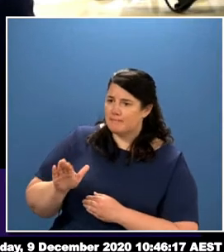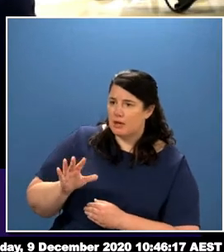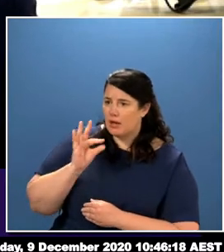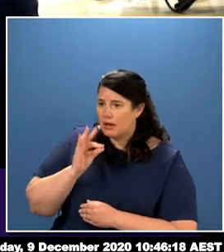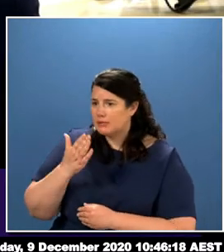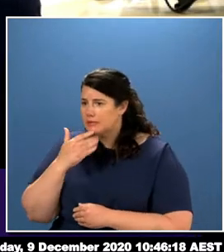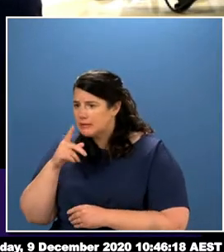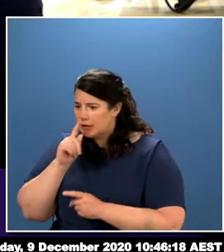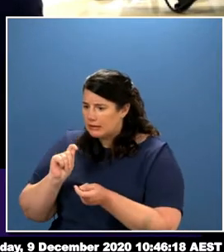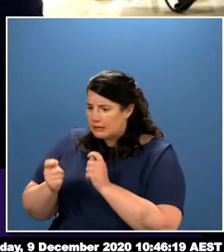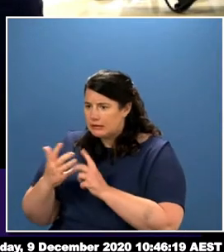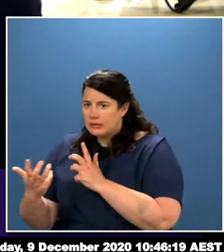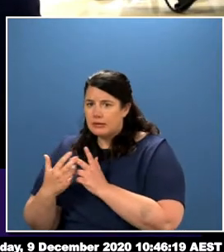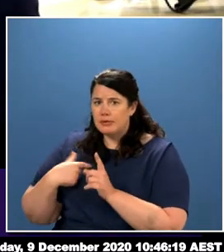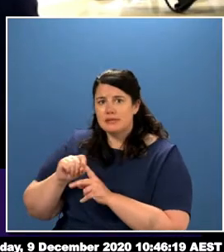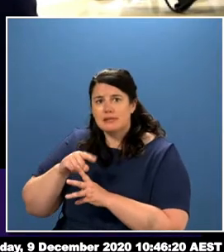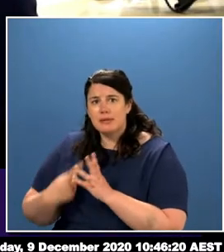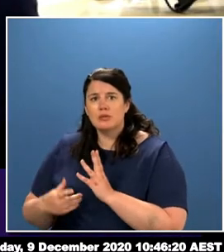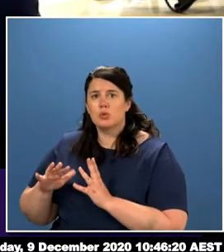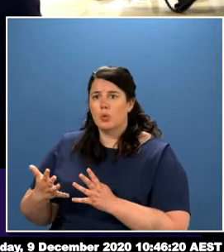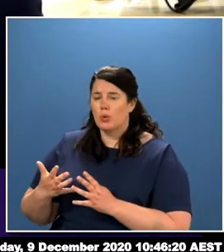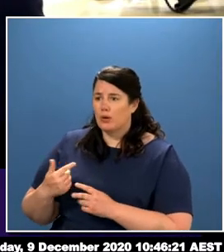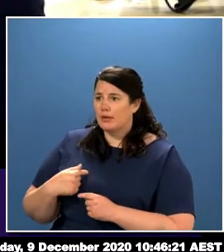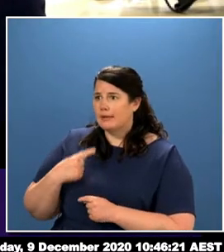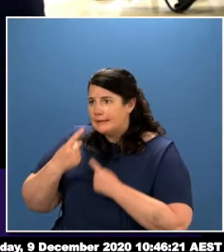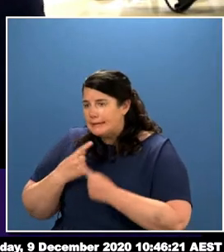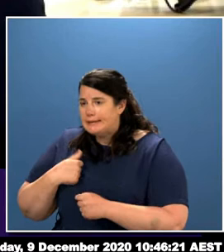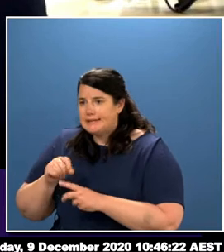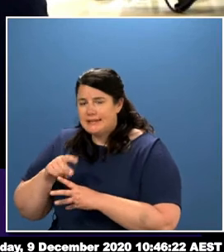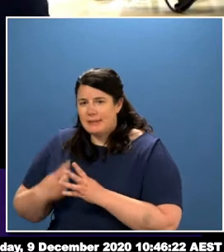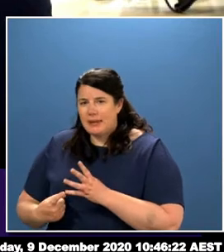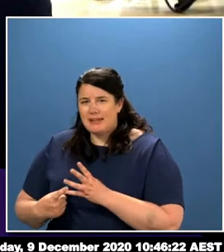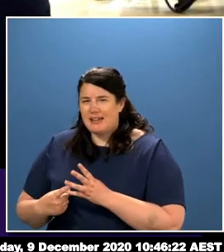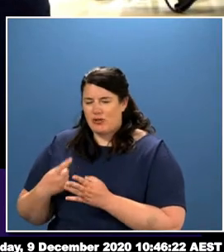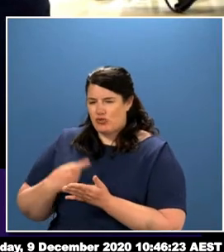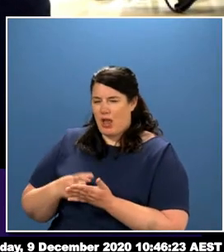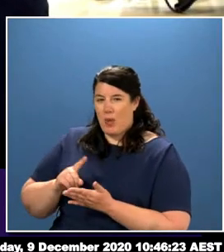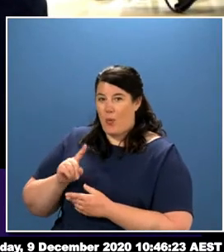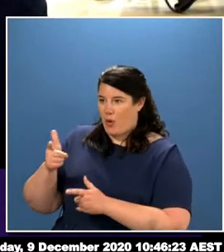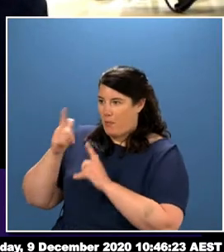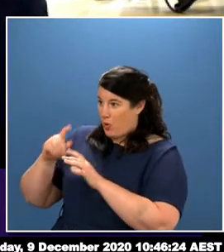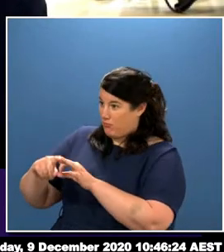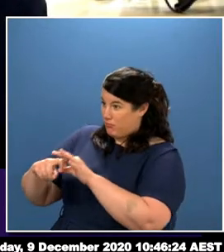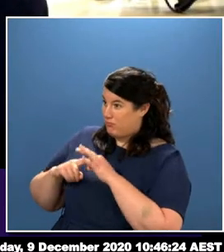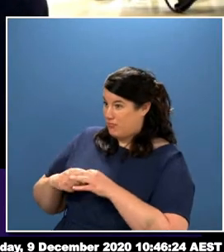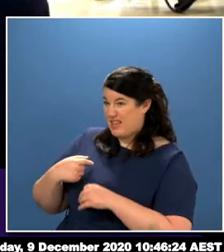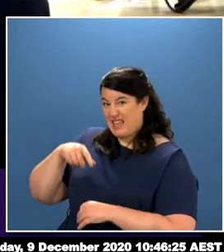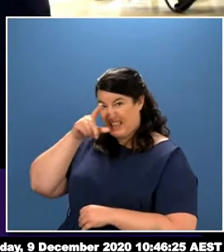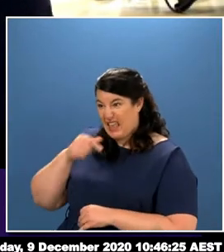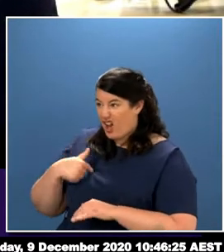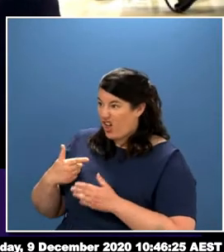to adjustments, they don't have to ask about the disability but the employer asks them. Rather than having to put it back on the person with a disability,